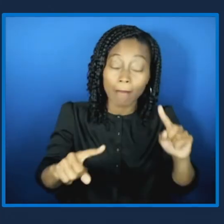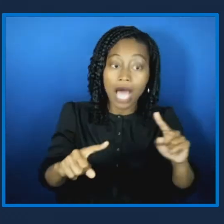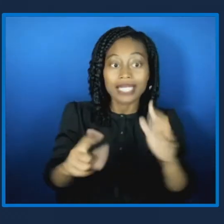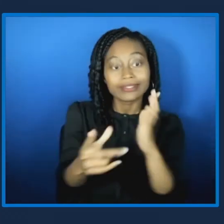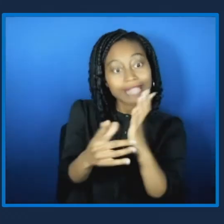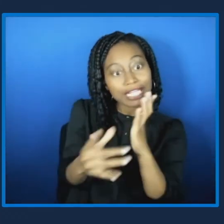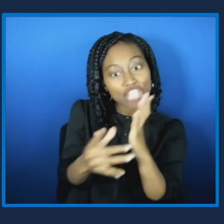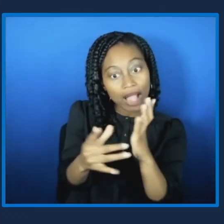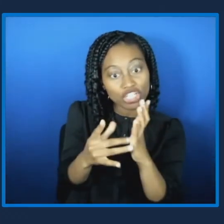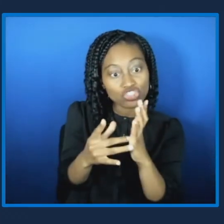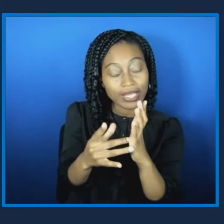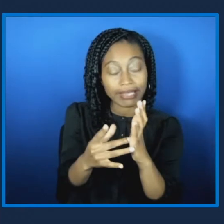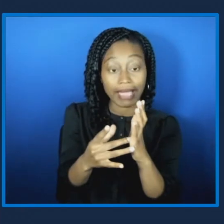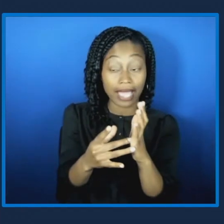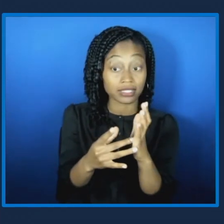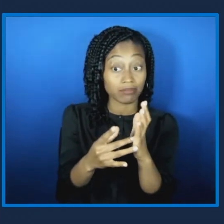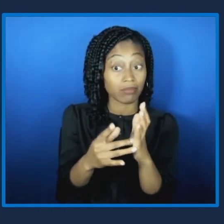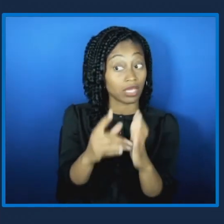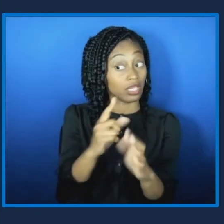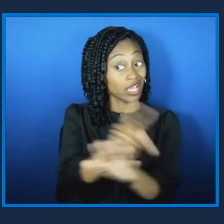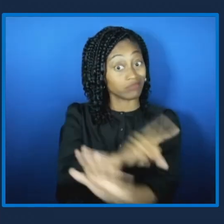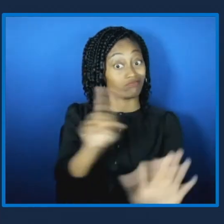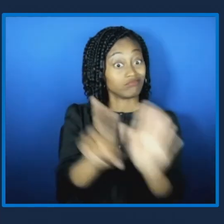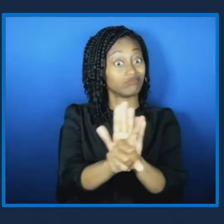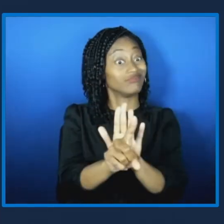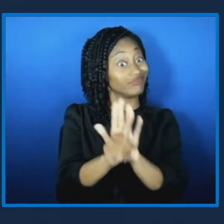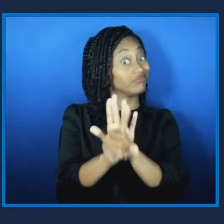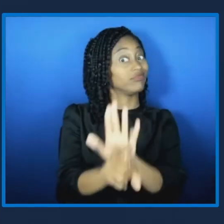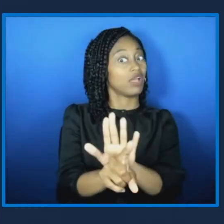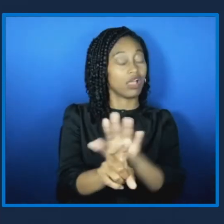and has become a critical skill, a critical tool